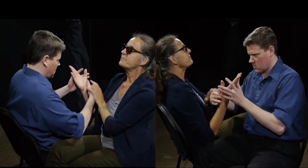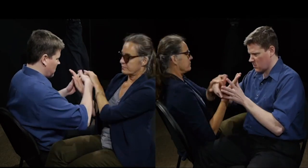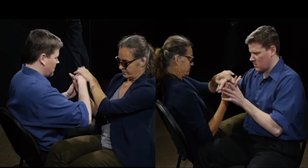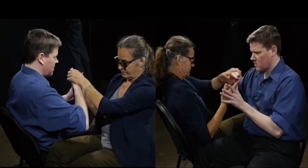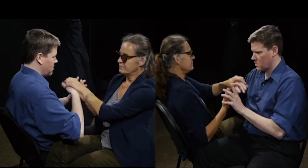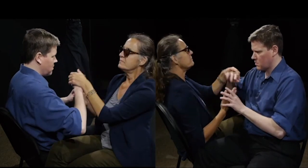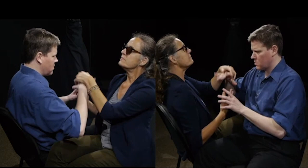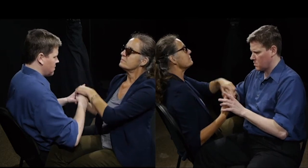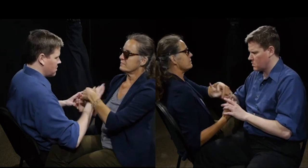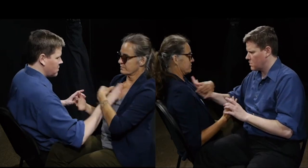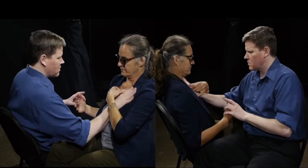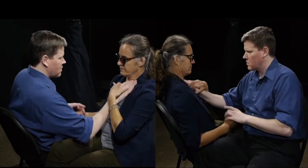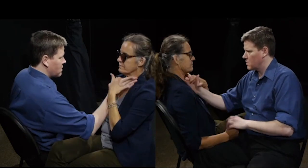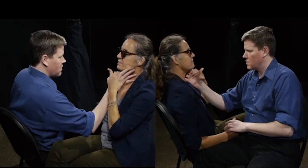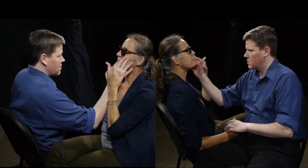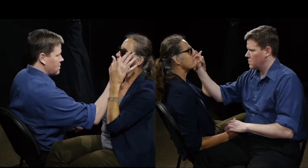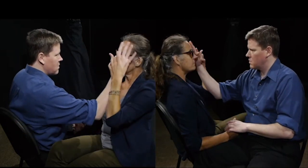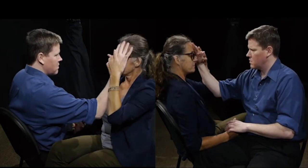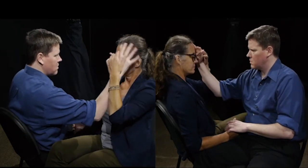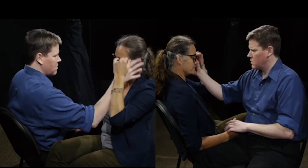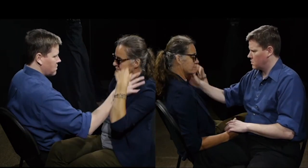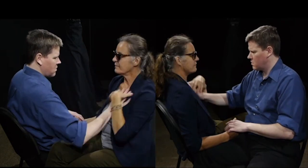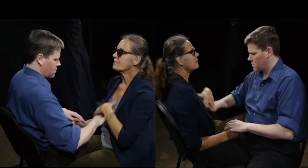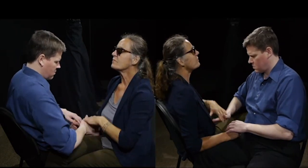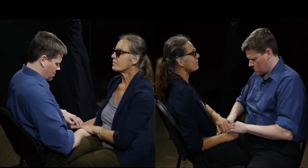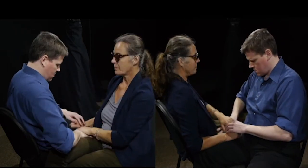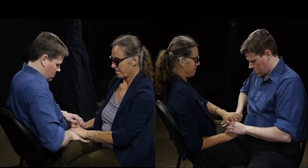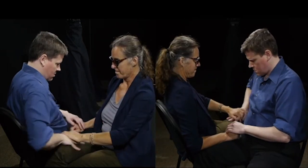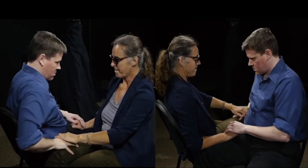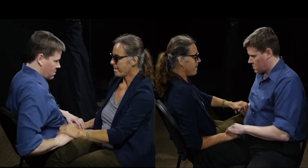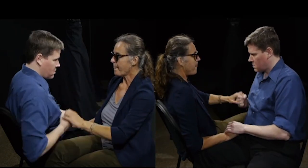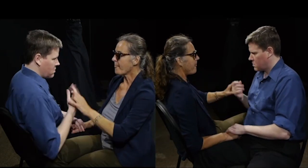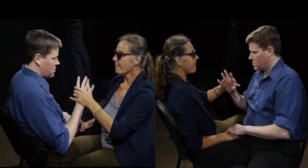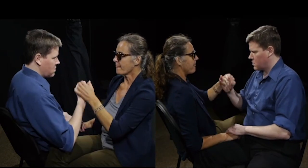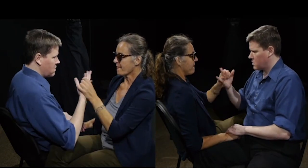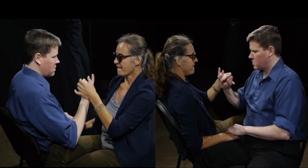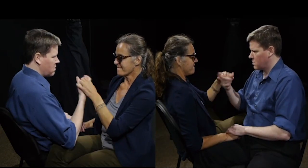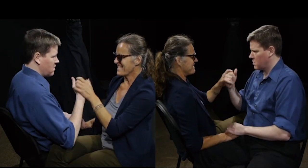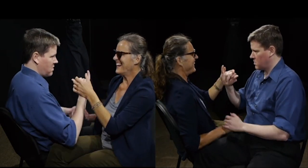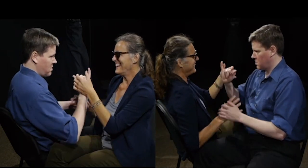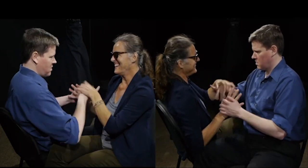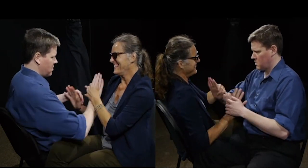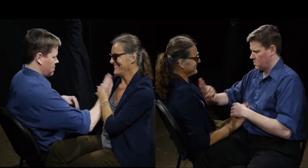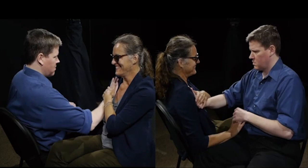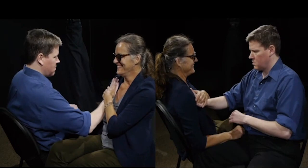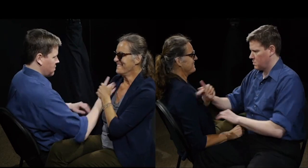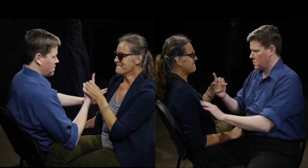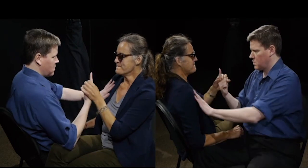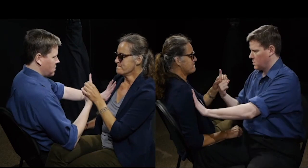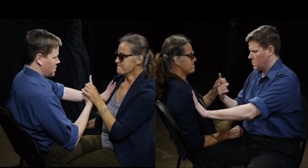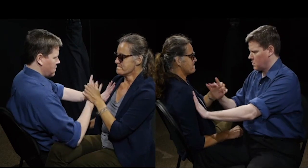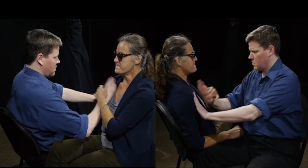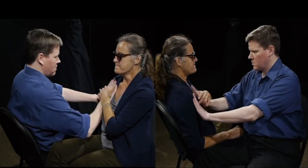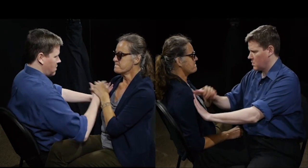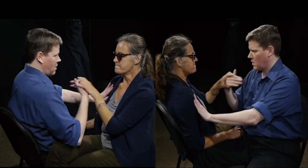Hand One is very mobile within contact space, it can go anywhere from your neck and head, across your chest, down your arm.